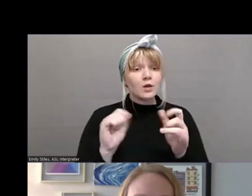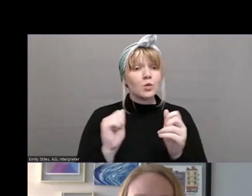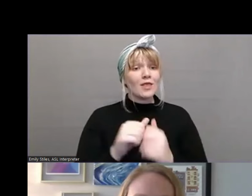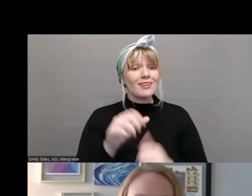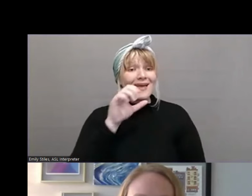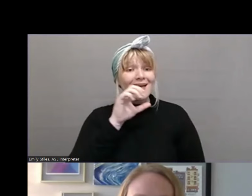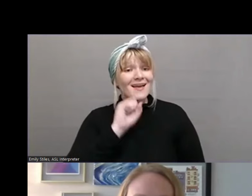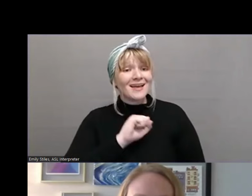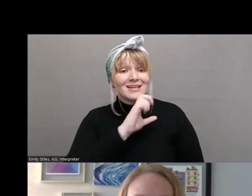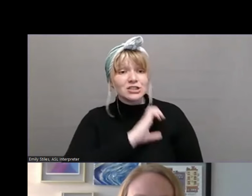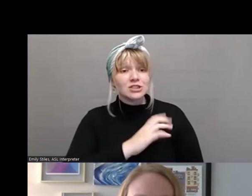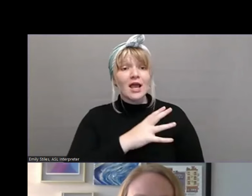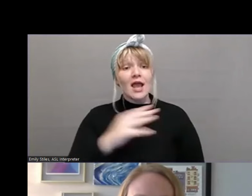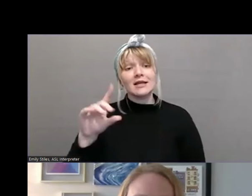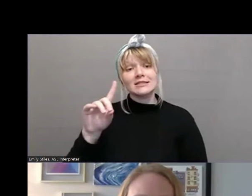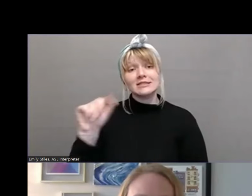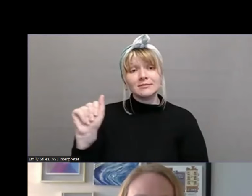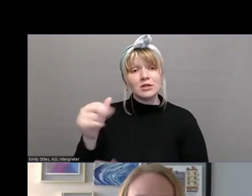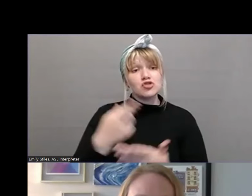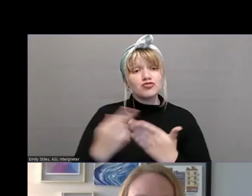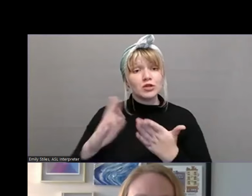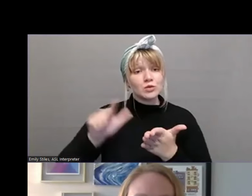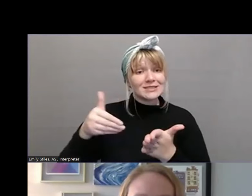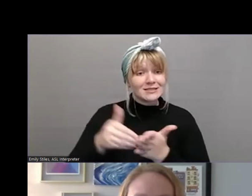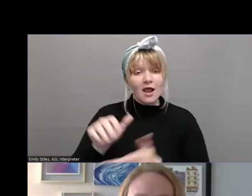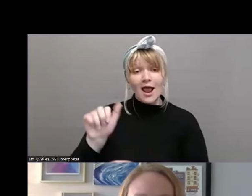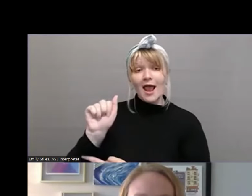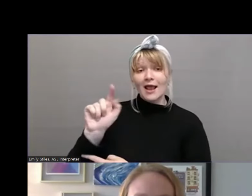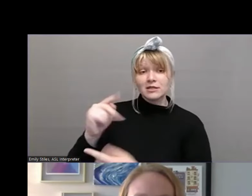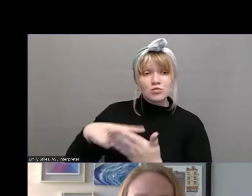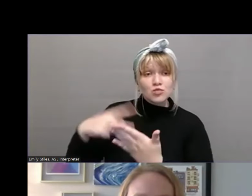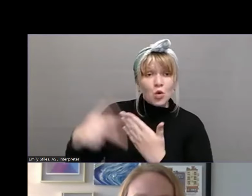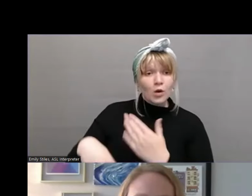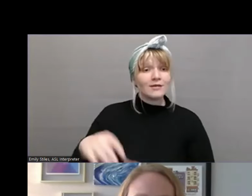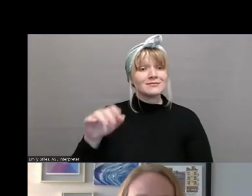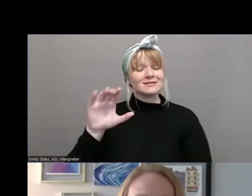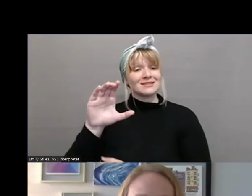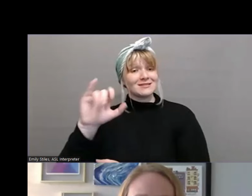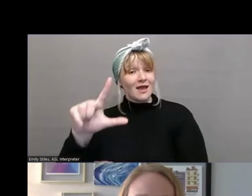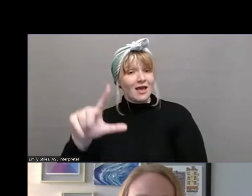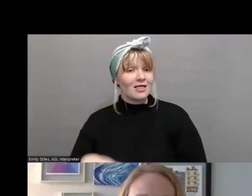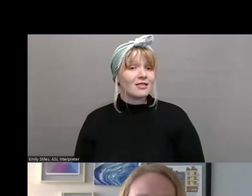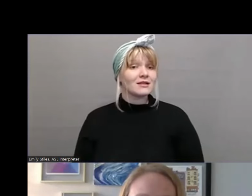Resource Centers, AT programs, Independent Living Centers, CoCs.